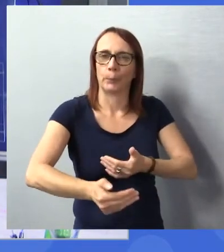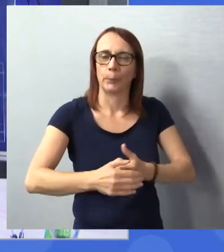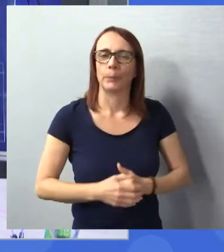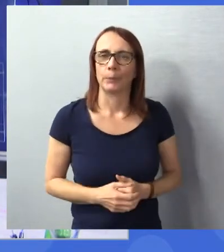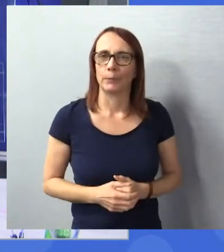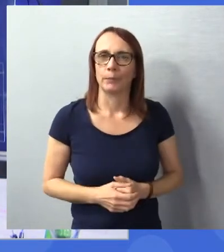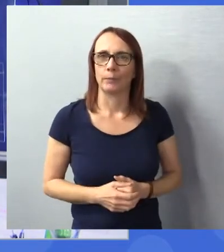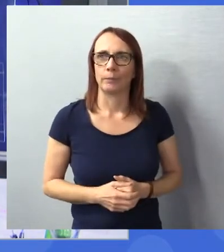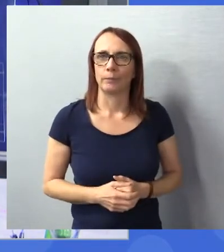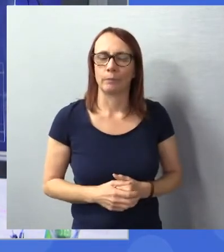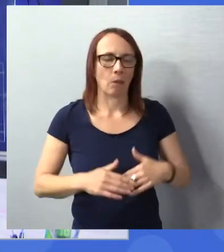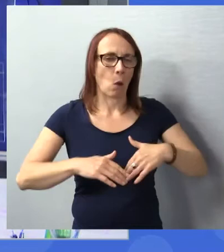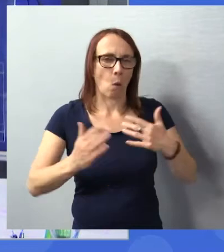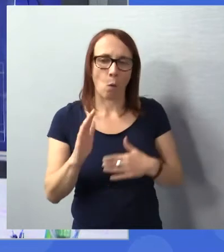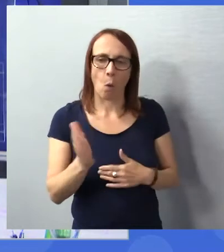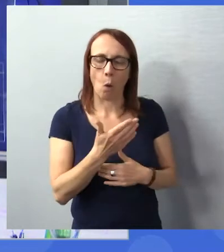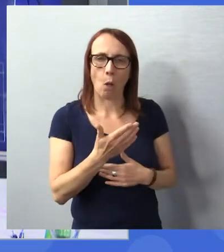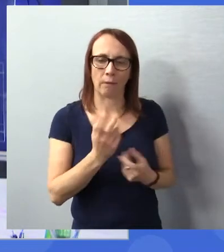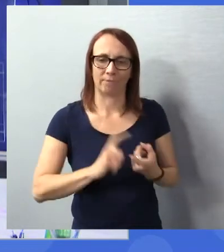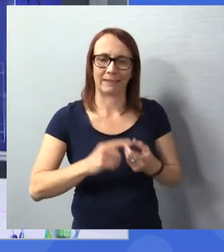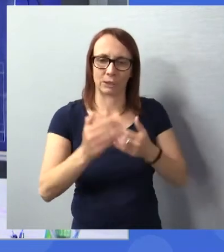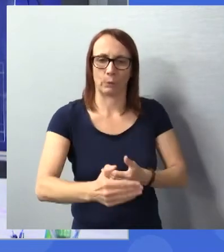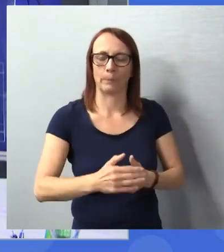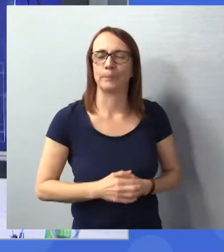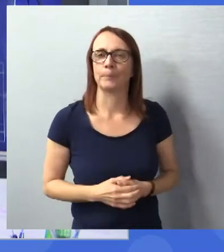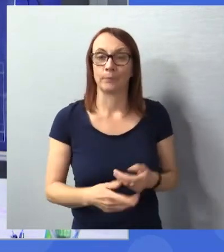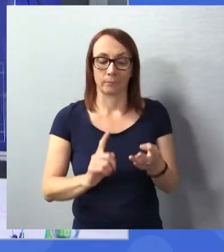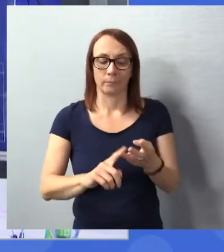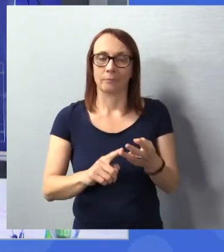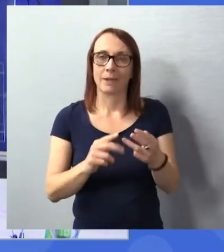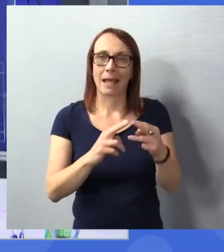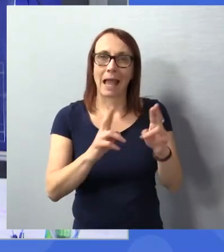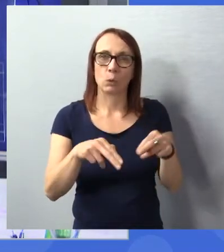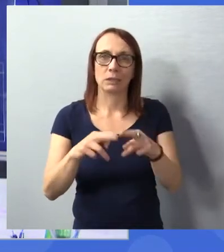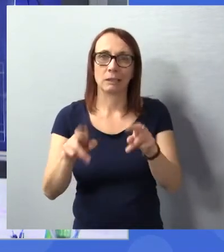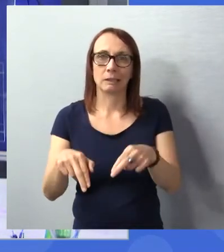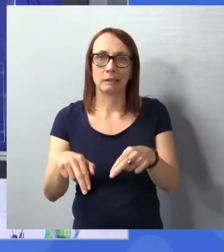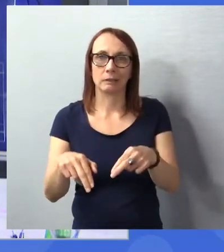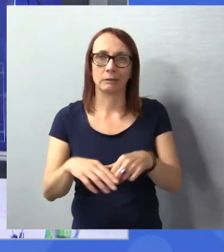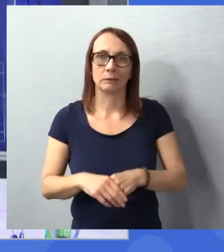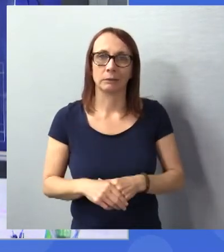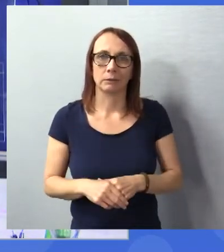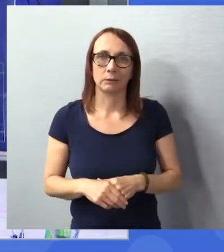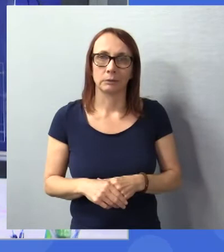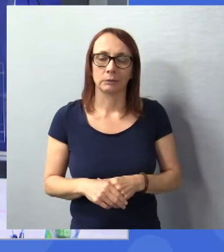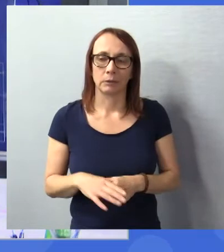the high heejun's anybody and a third point was housing the increase rule I increased public role and housing